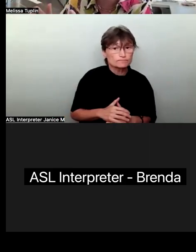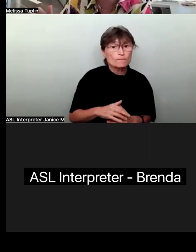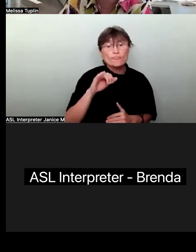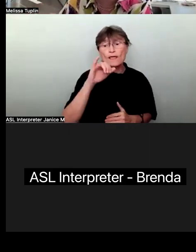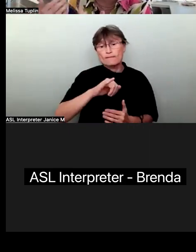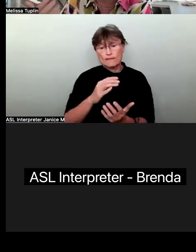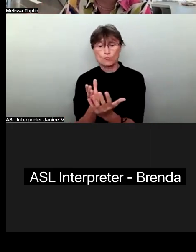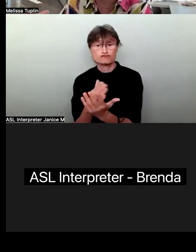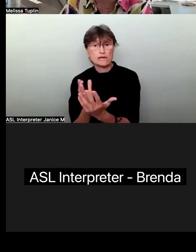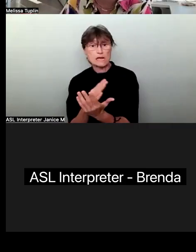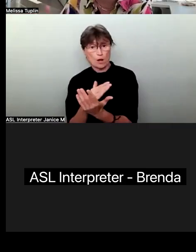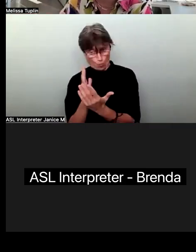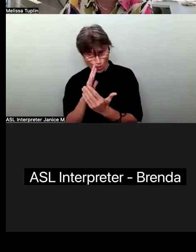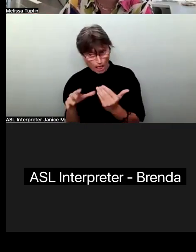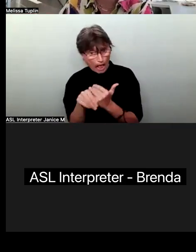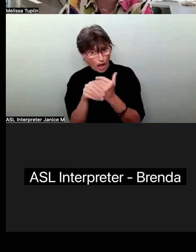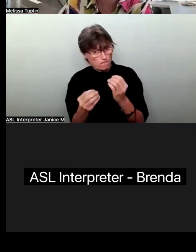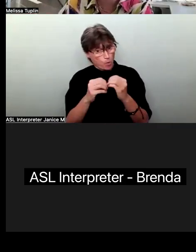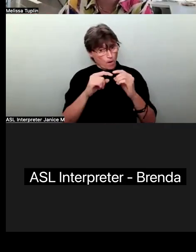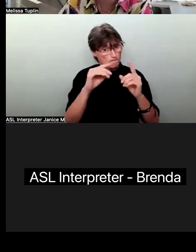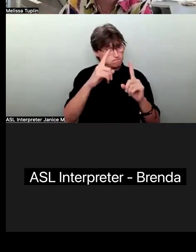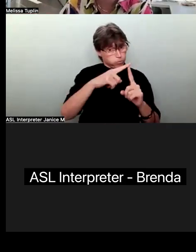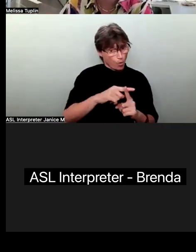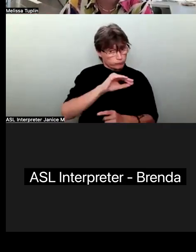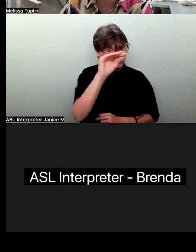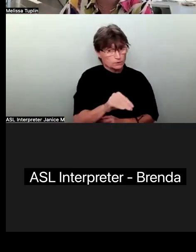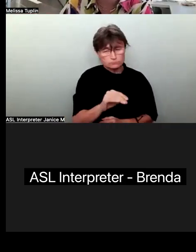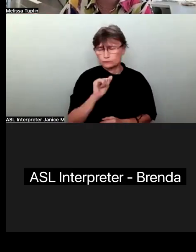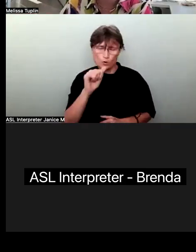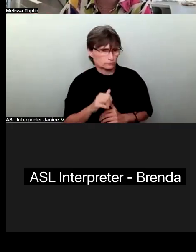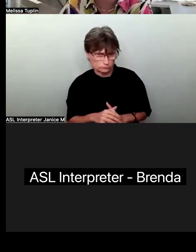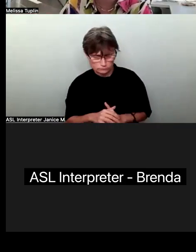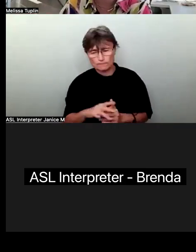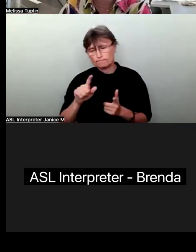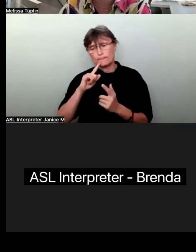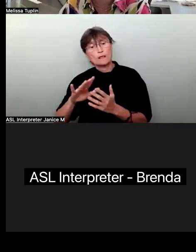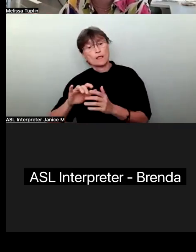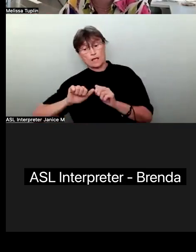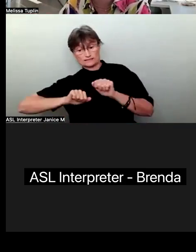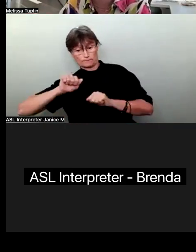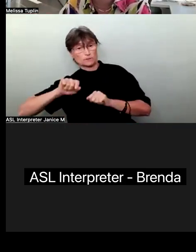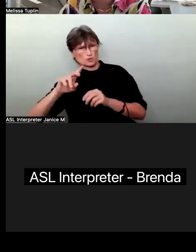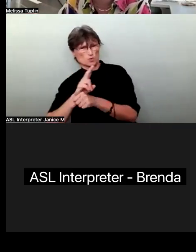points. It is used by staff and assessors to set a recommendation for the final funding decision.